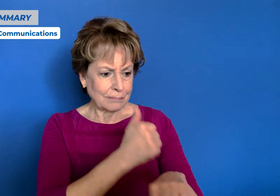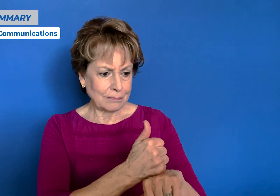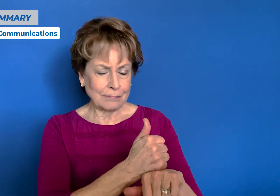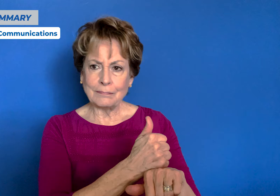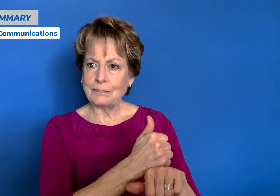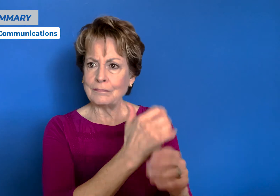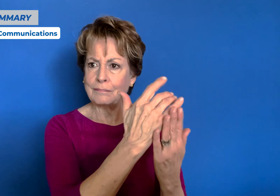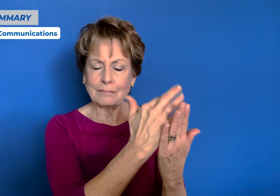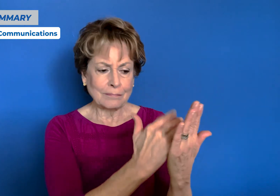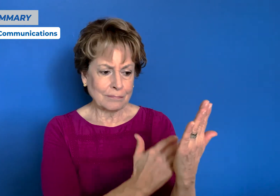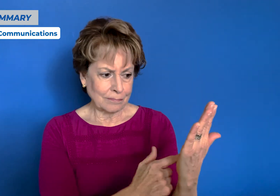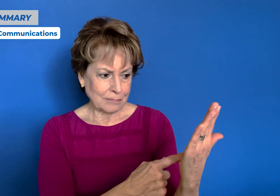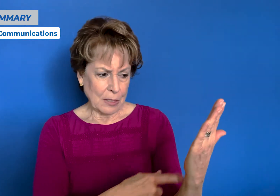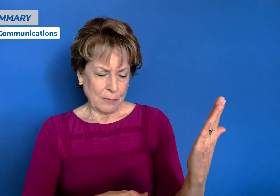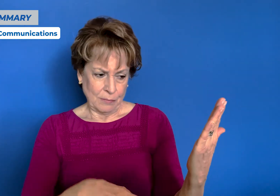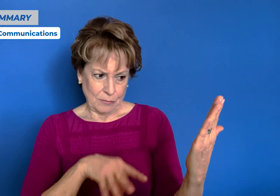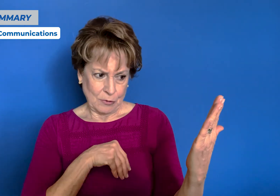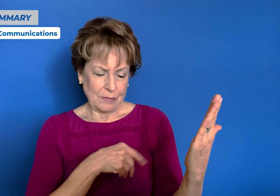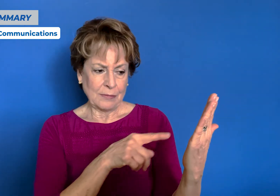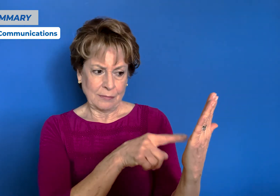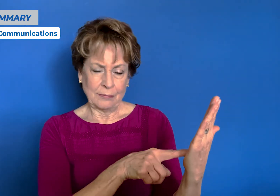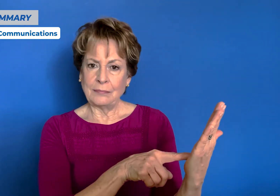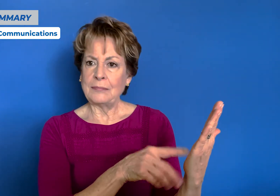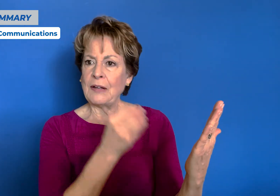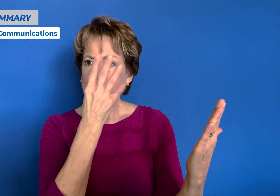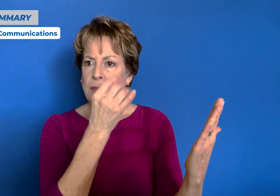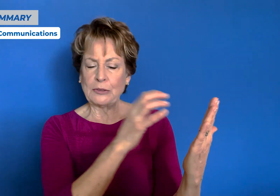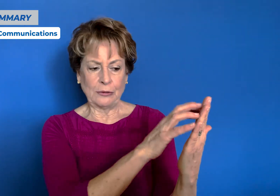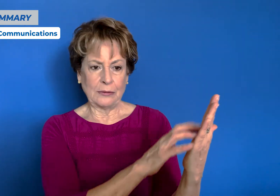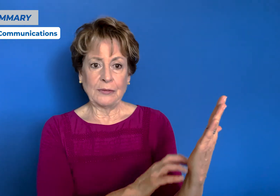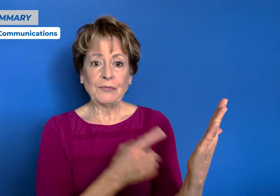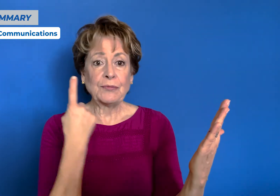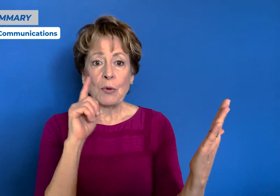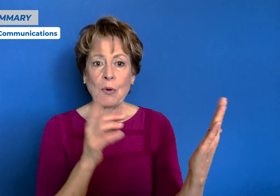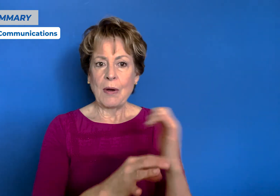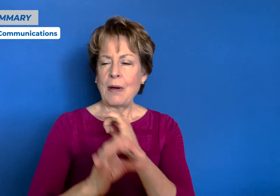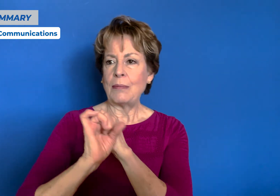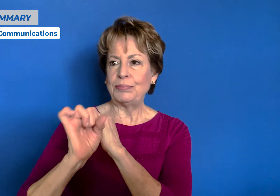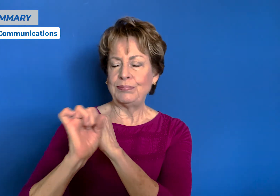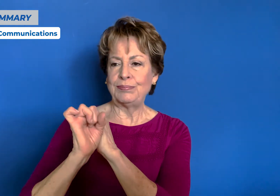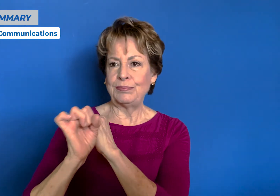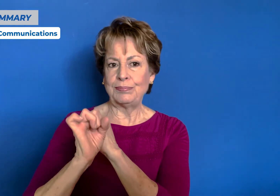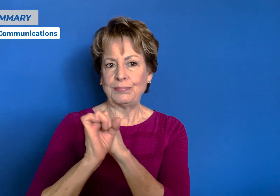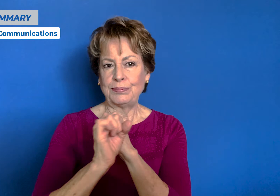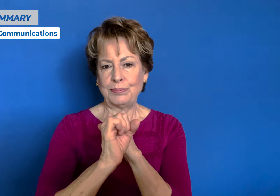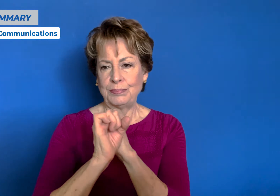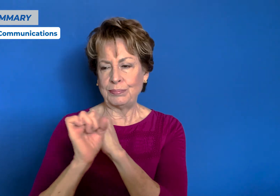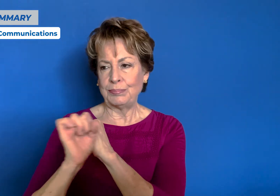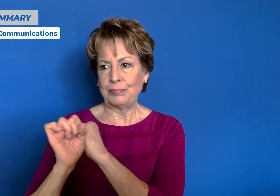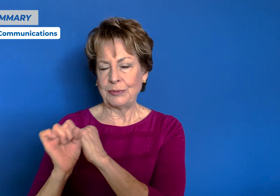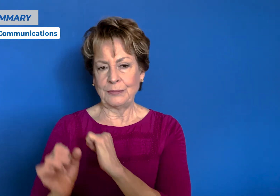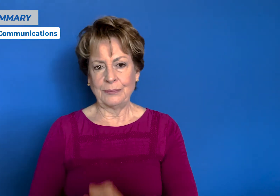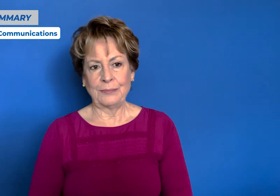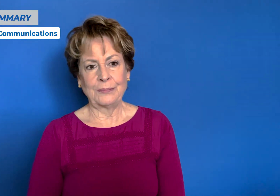Shape and approve information and public relations materials.